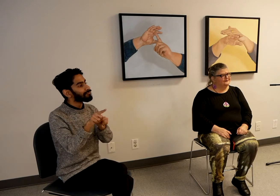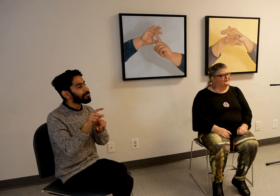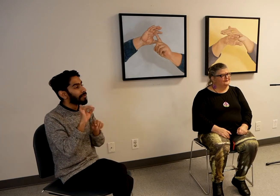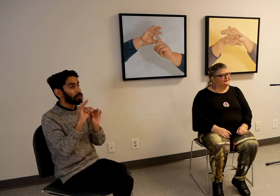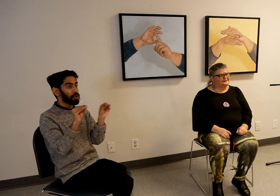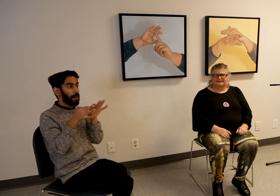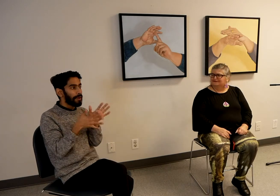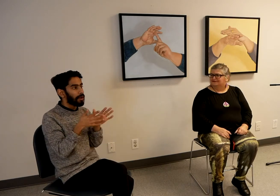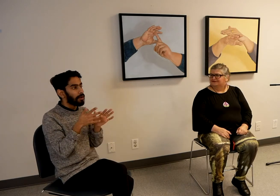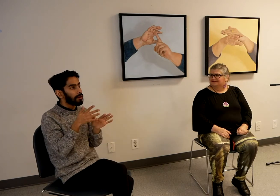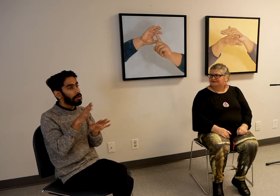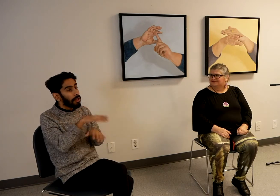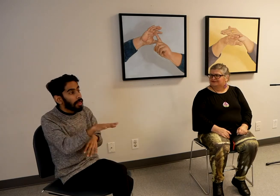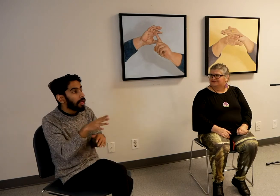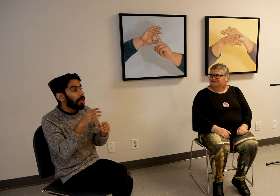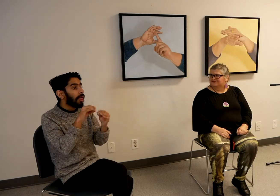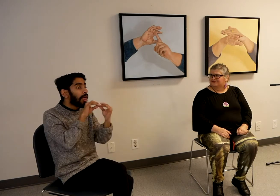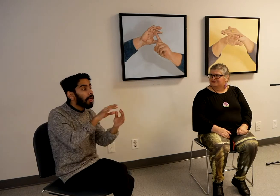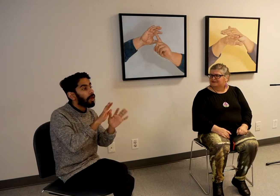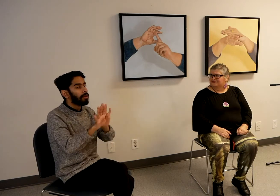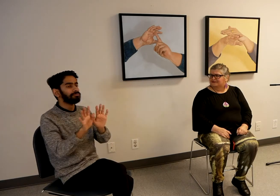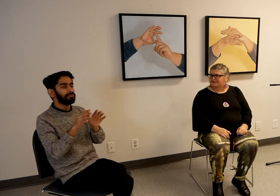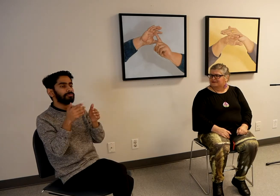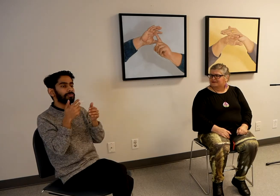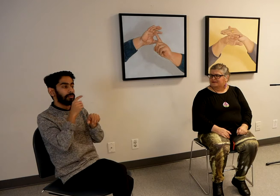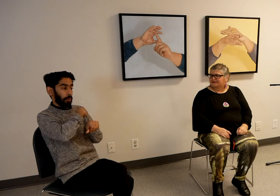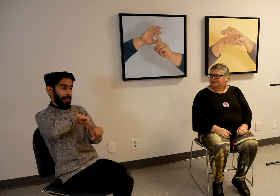Right away so that people feel comfortable going if they are interested, um, you